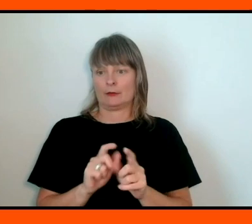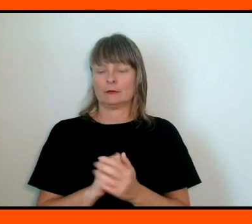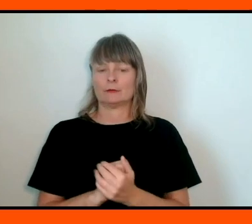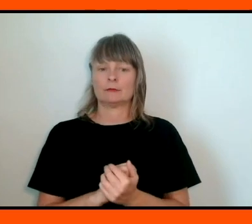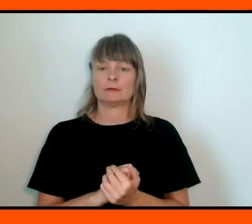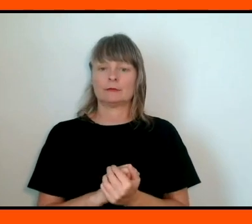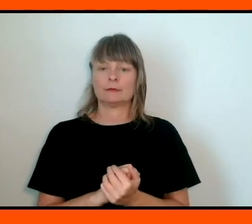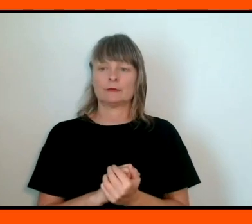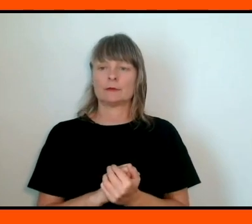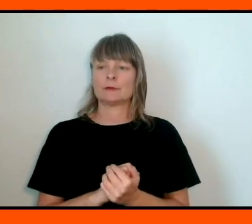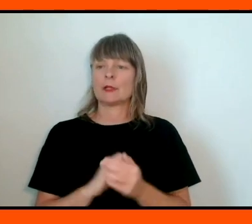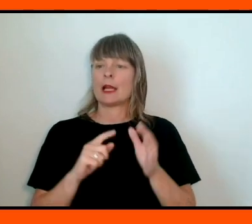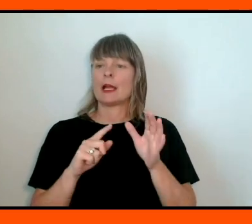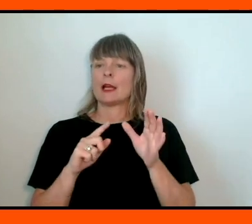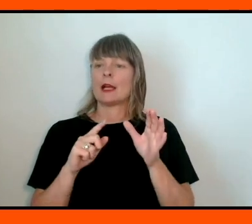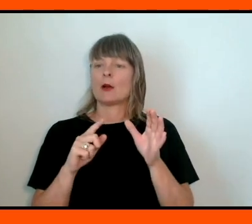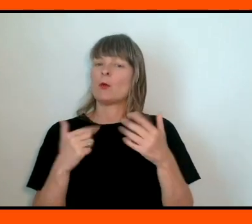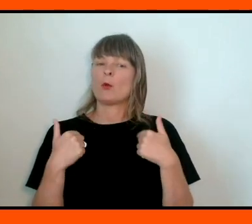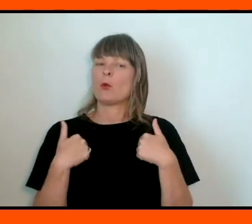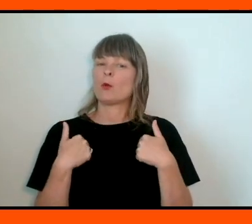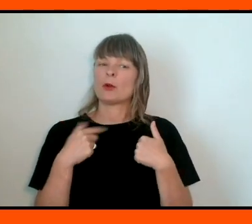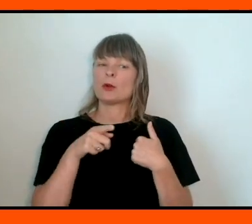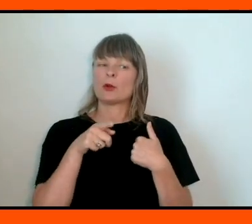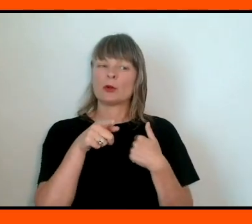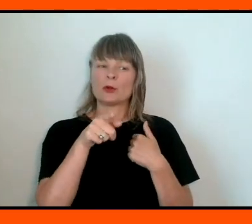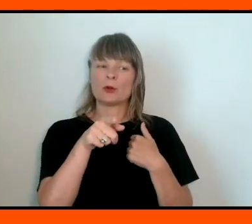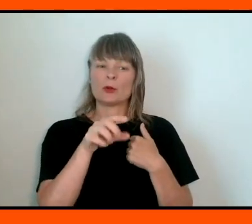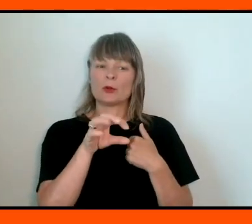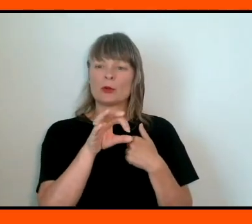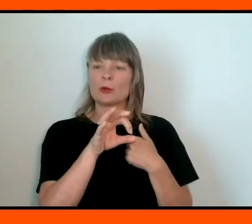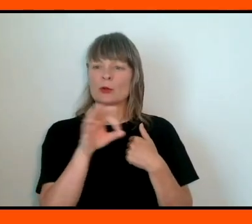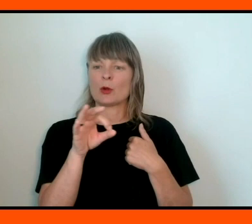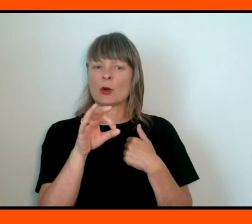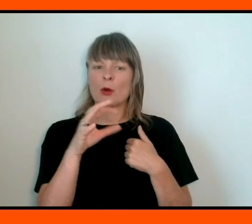As Andrew said, we don’t expect you to put a submission in on an existing topic.